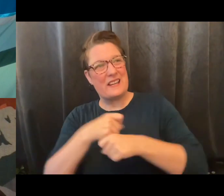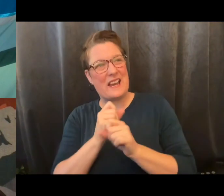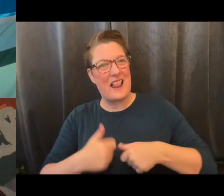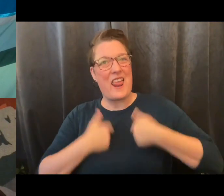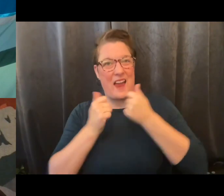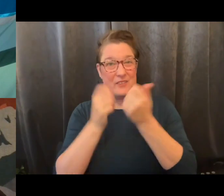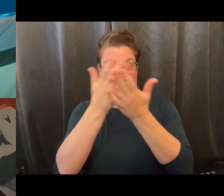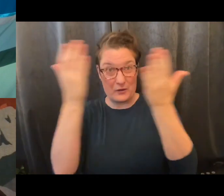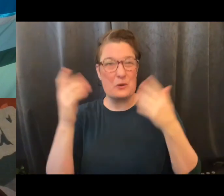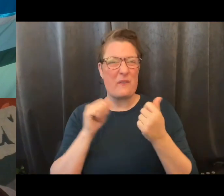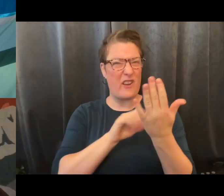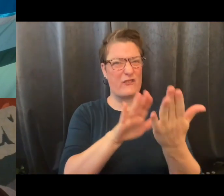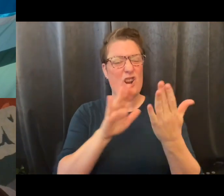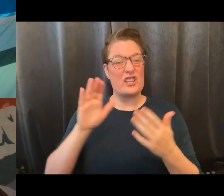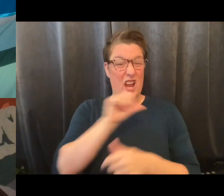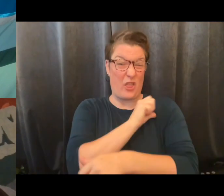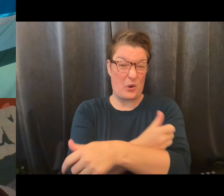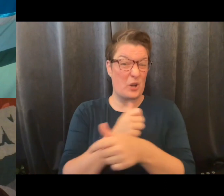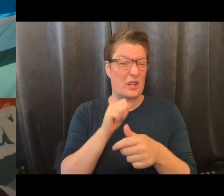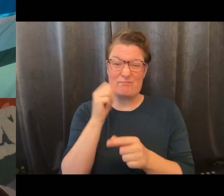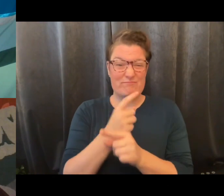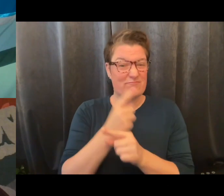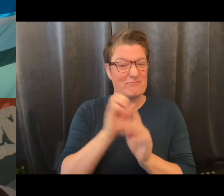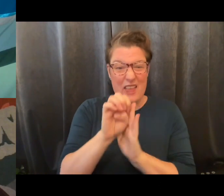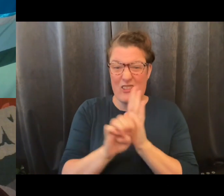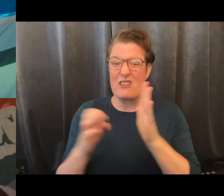authority, interrupting abusive power and maintaining loving boundaries.